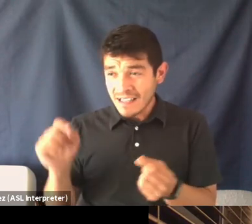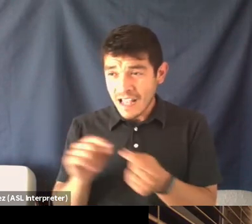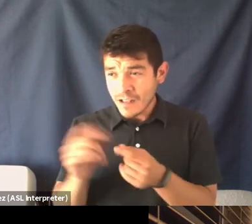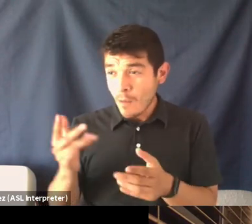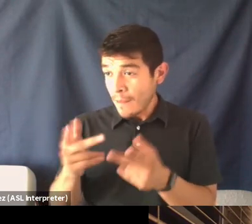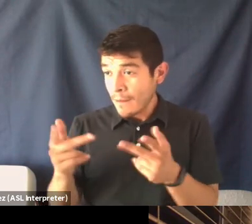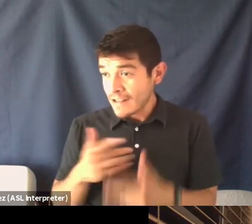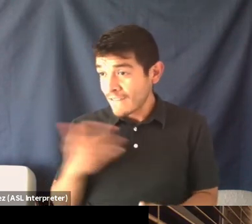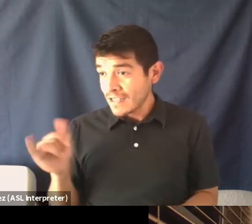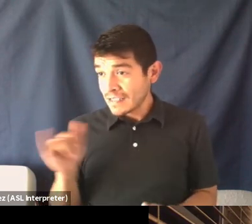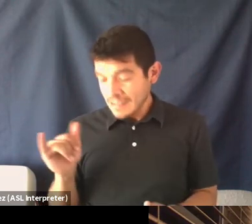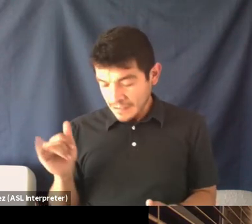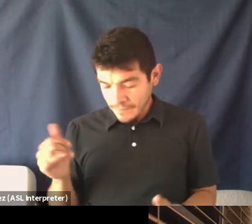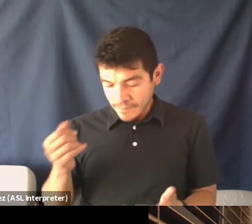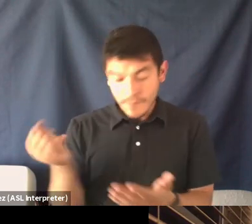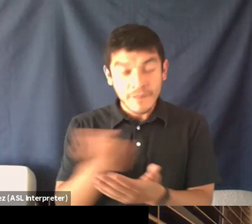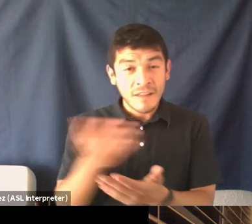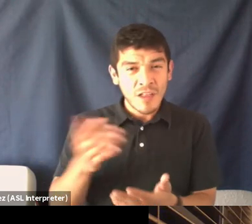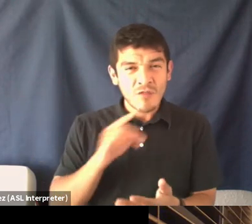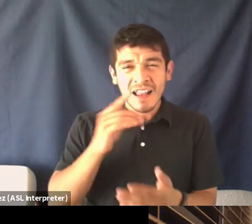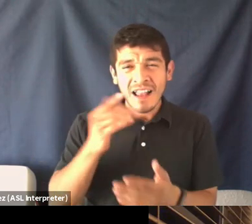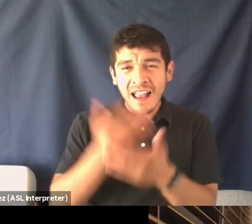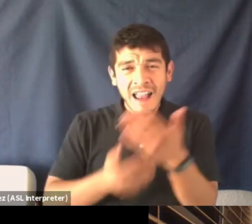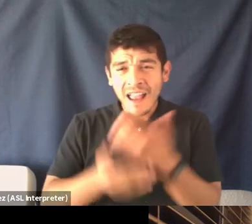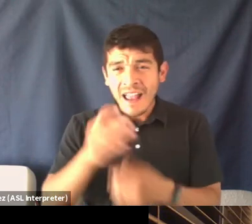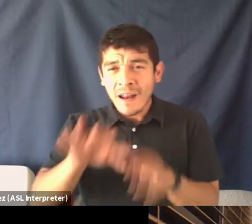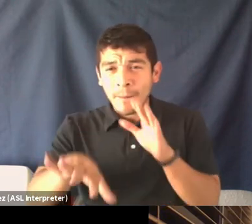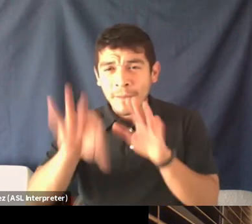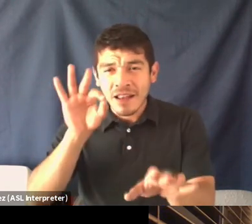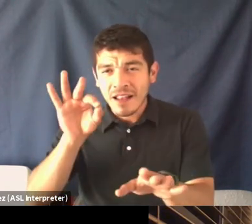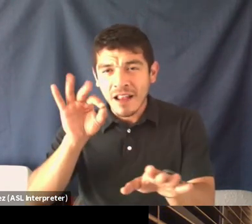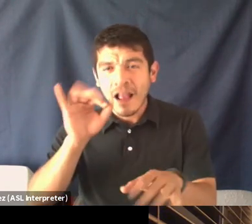Everything has been sort of hand handpicked. The nature of--